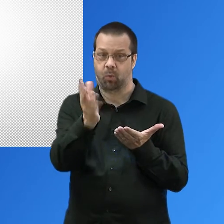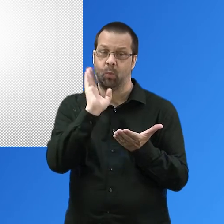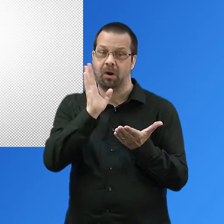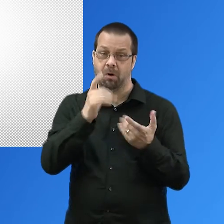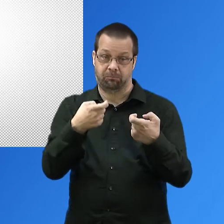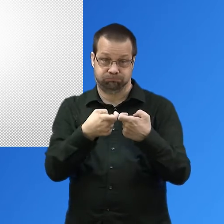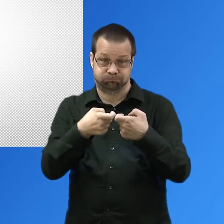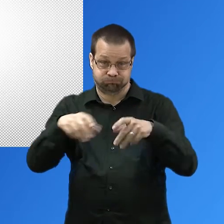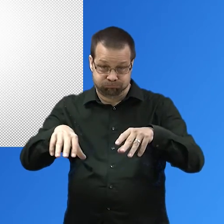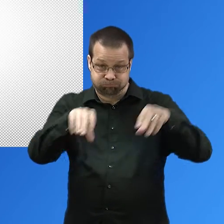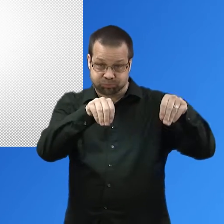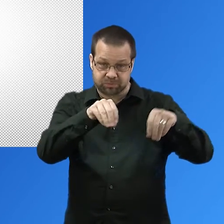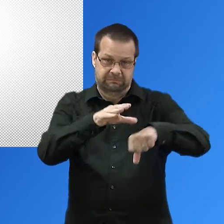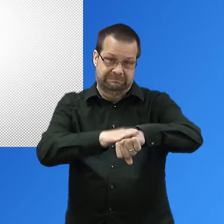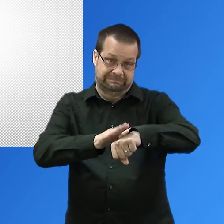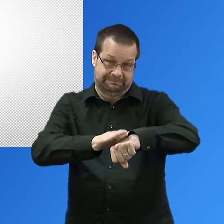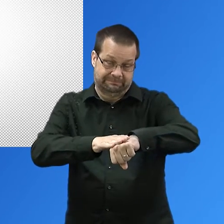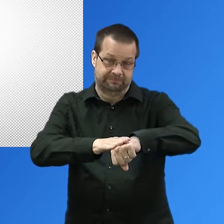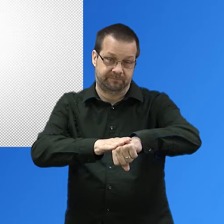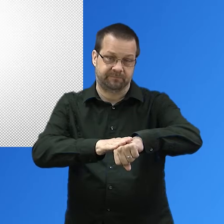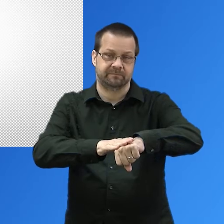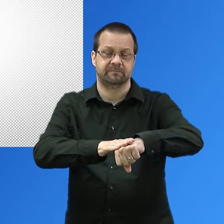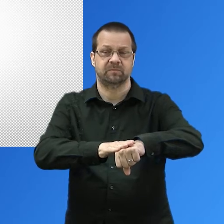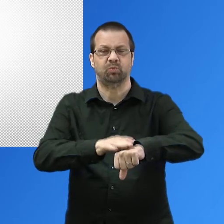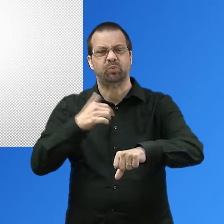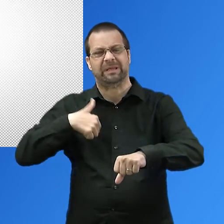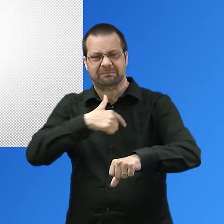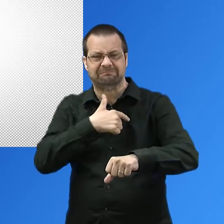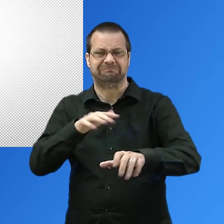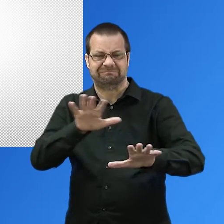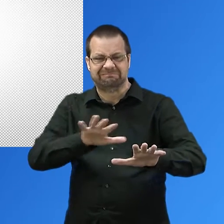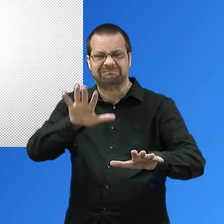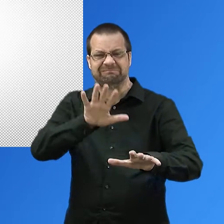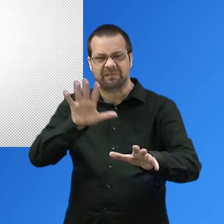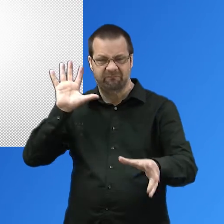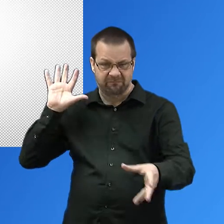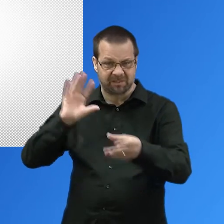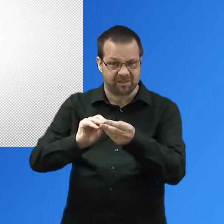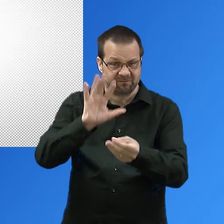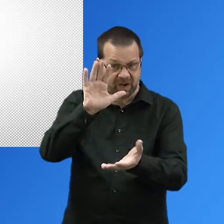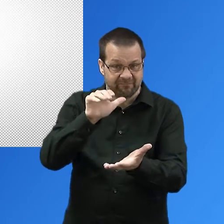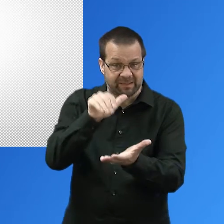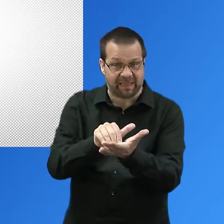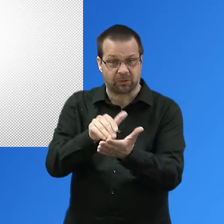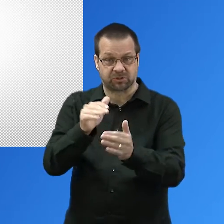Every year, approximately 5000 upgrades take place to improve the reliability of the electric grid.